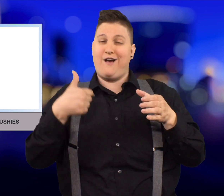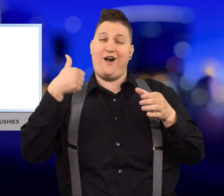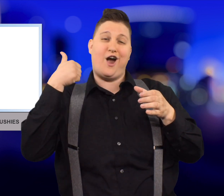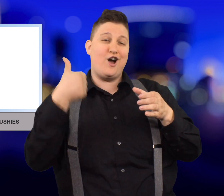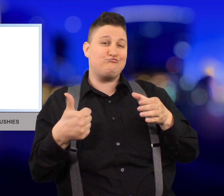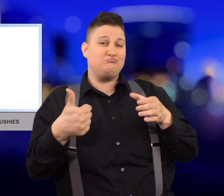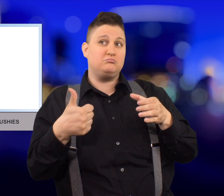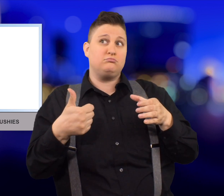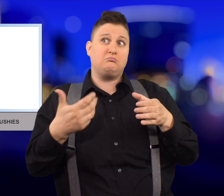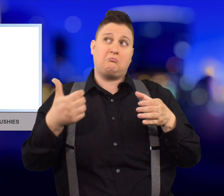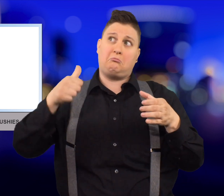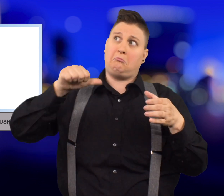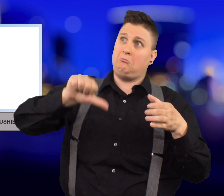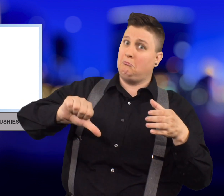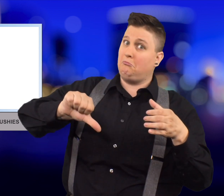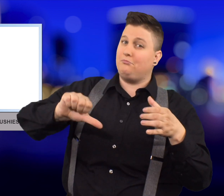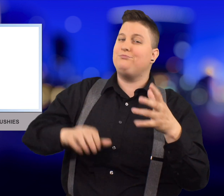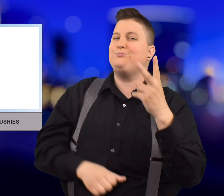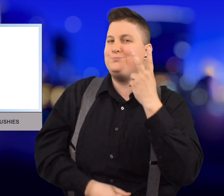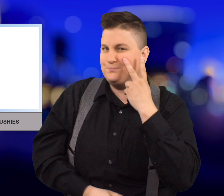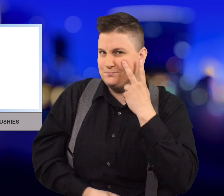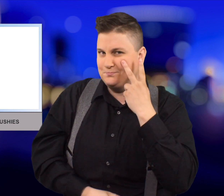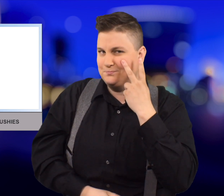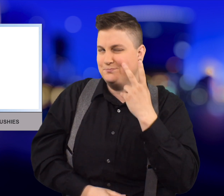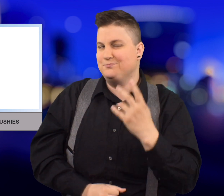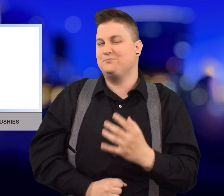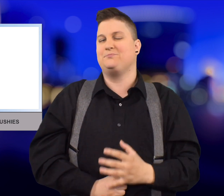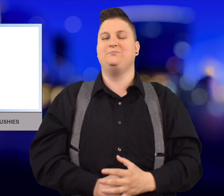thumbs up or thumbs down.